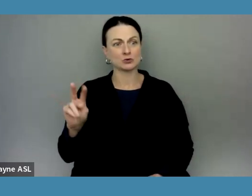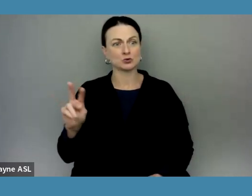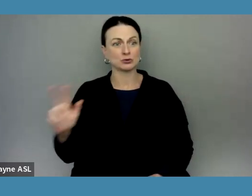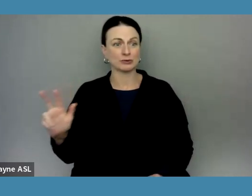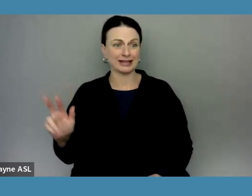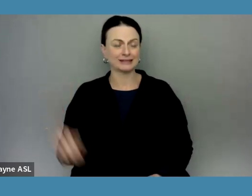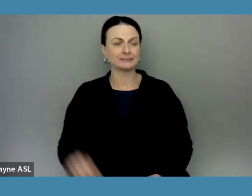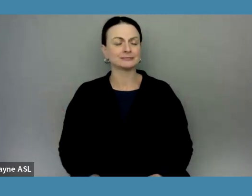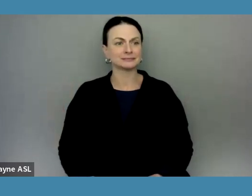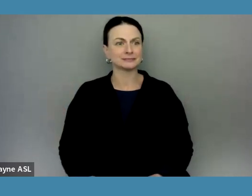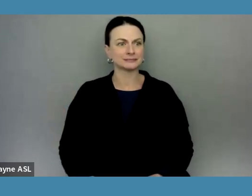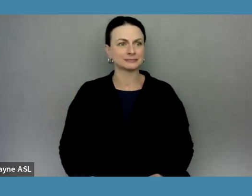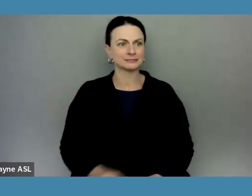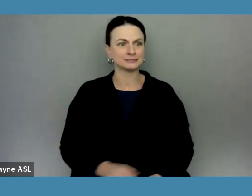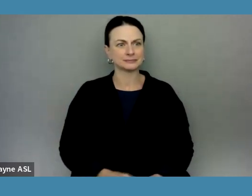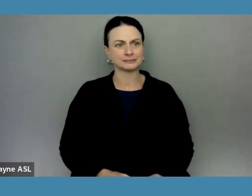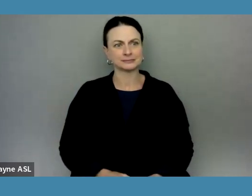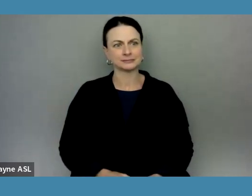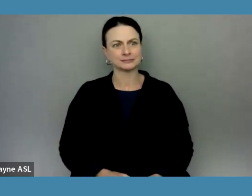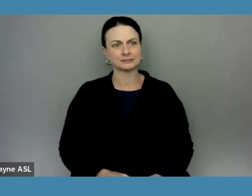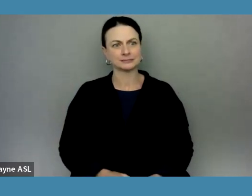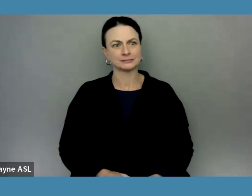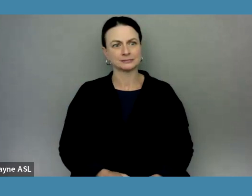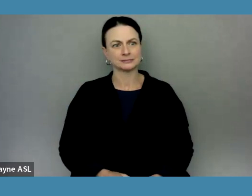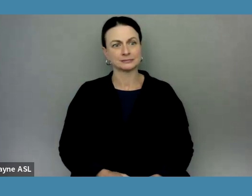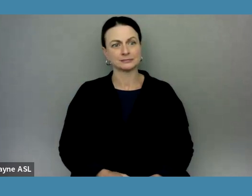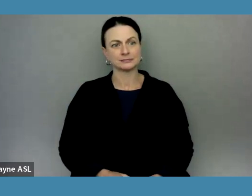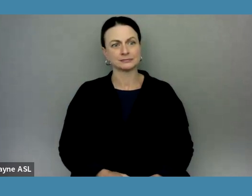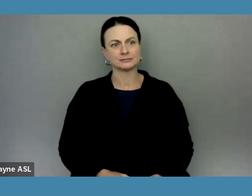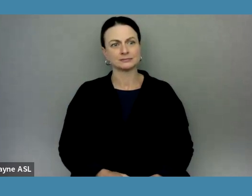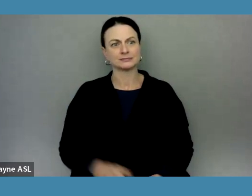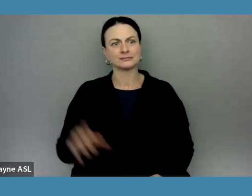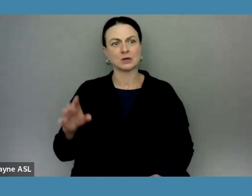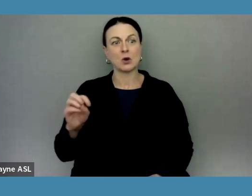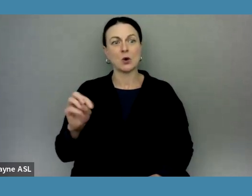or through (803) 464-127.